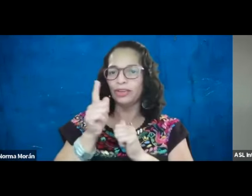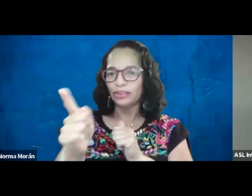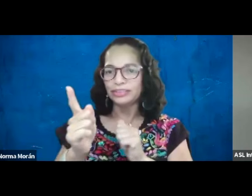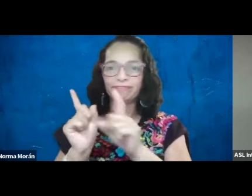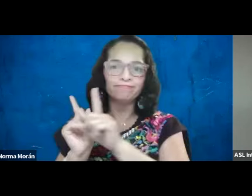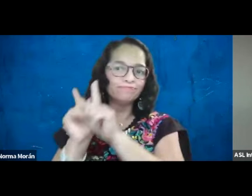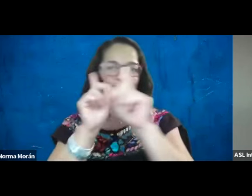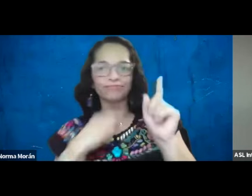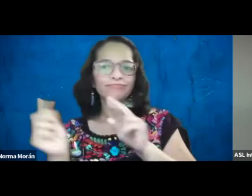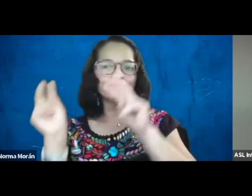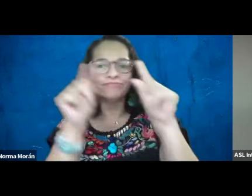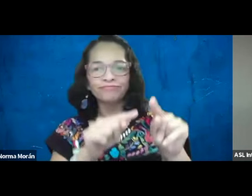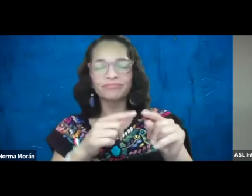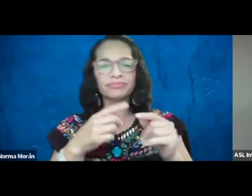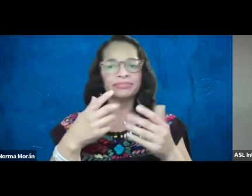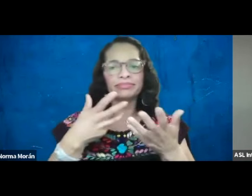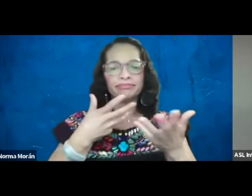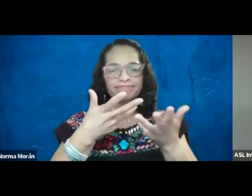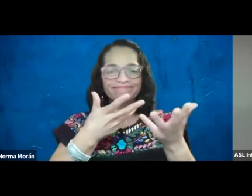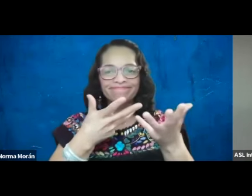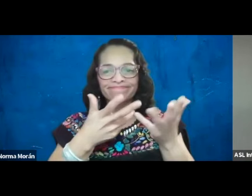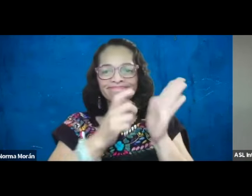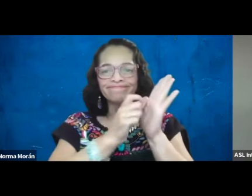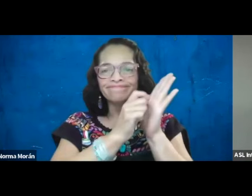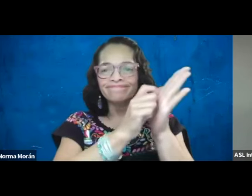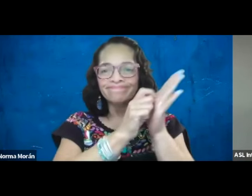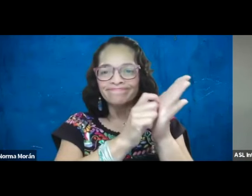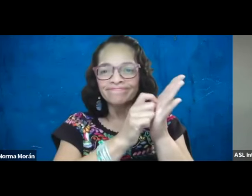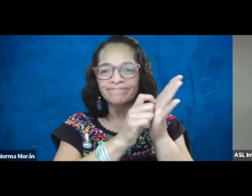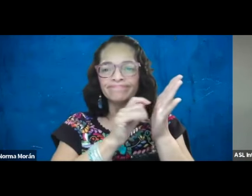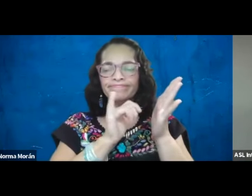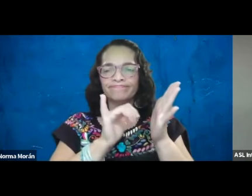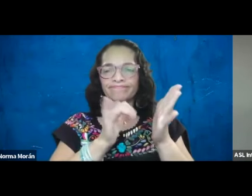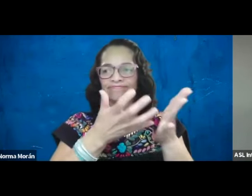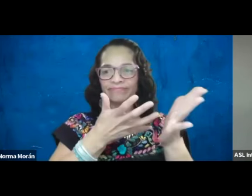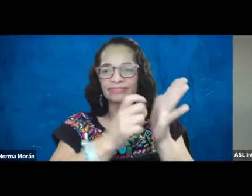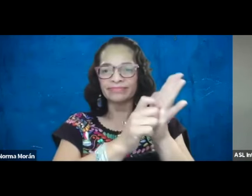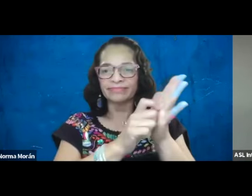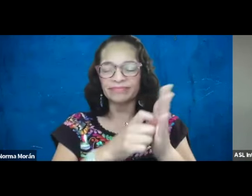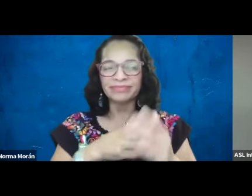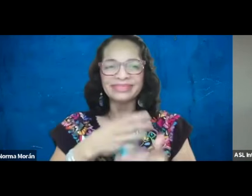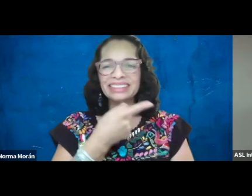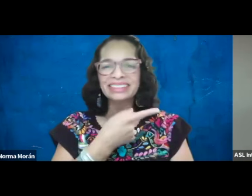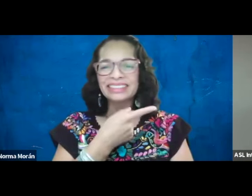about this person so I went ahead and scheduled an appointment with them and again we had to write